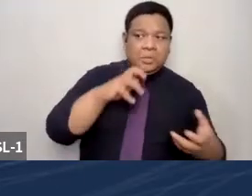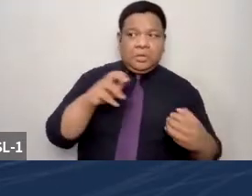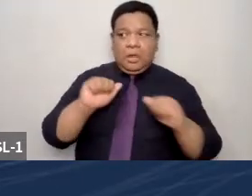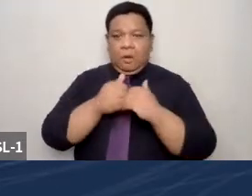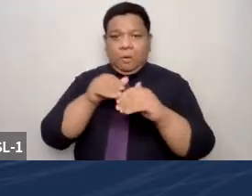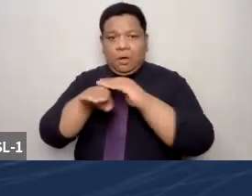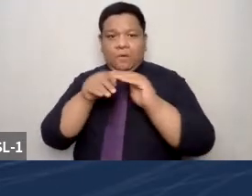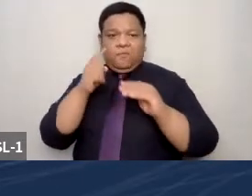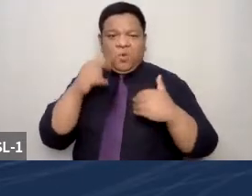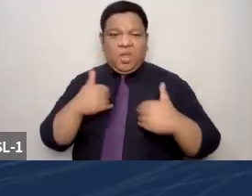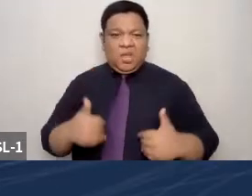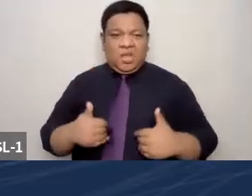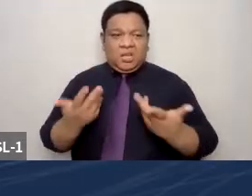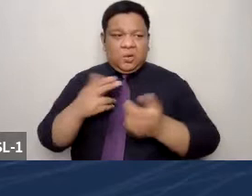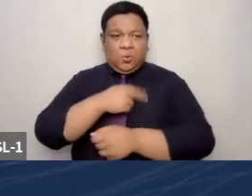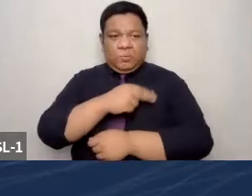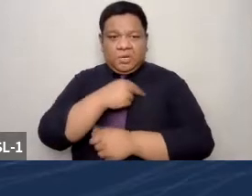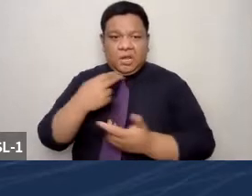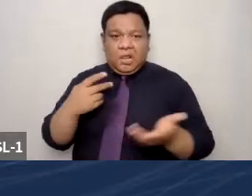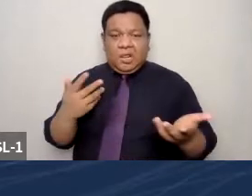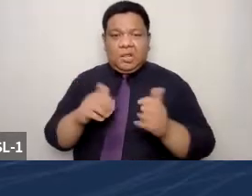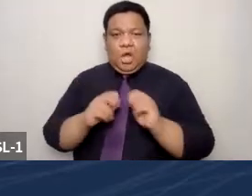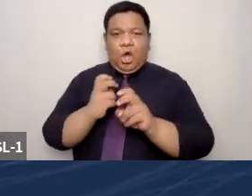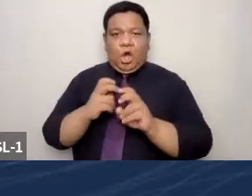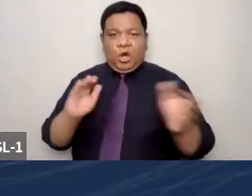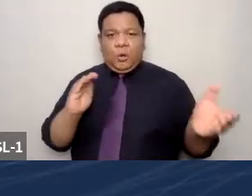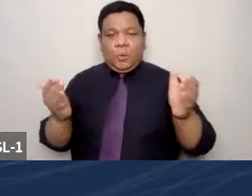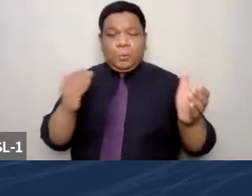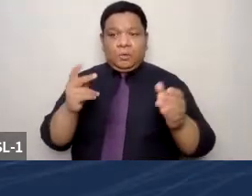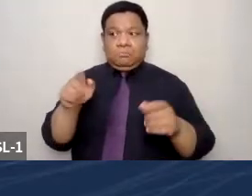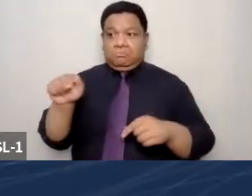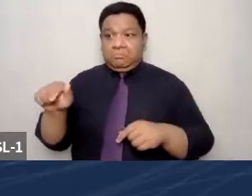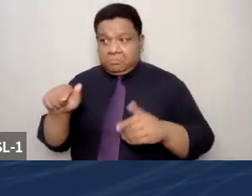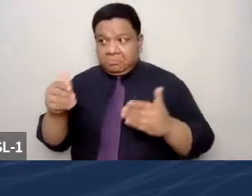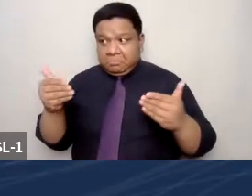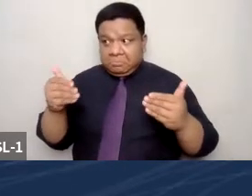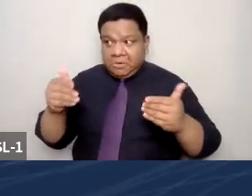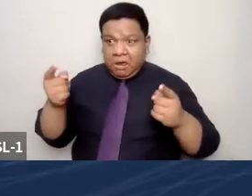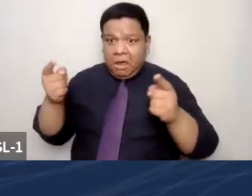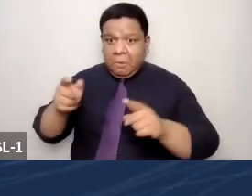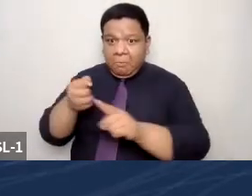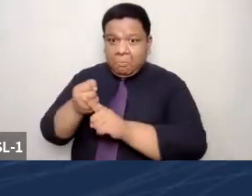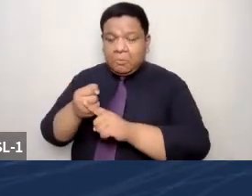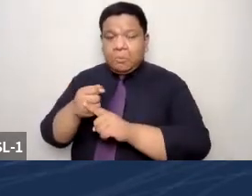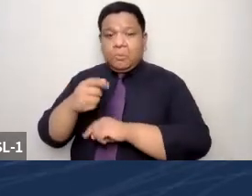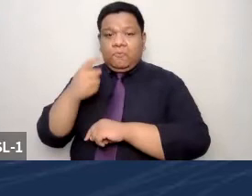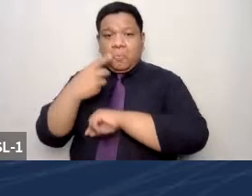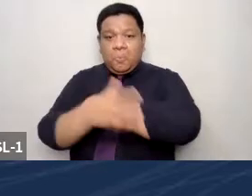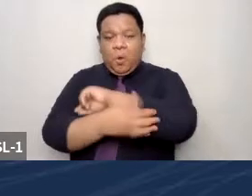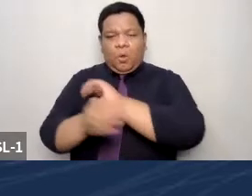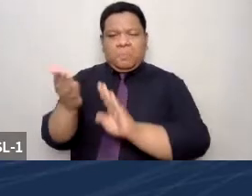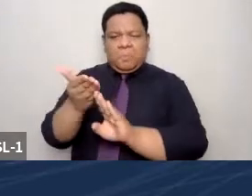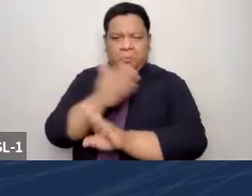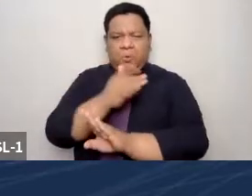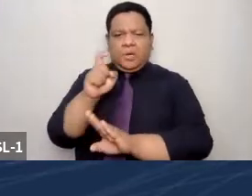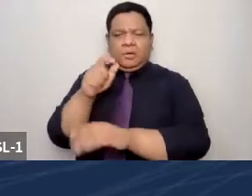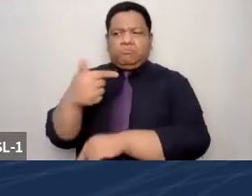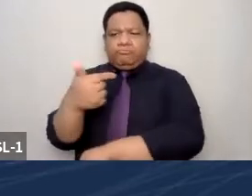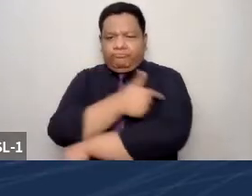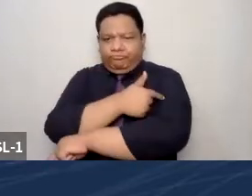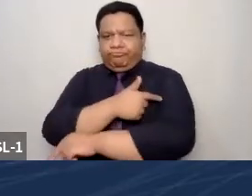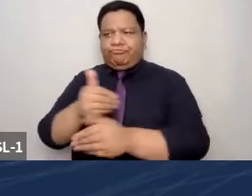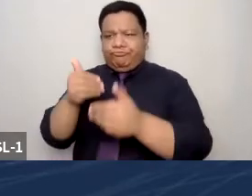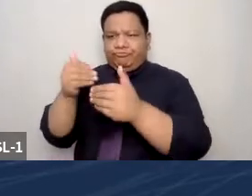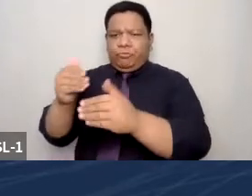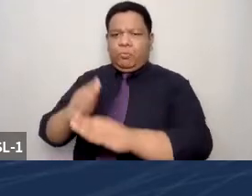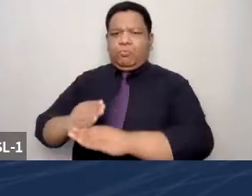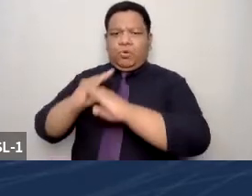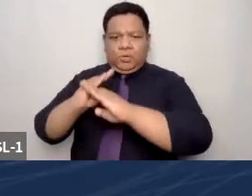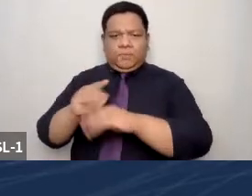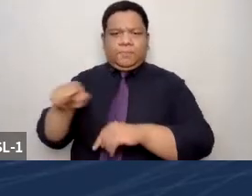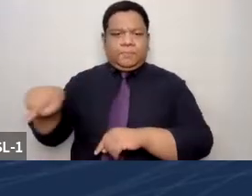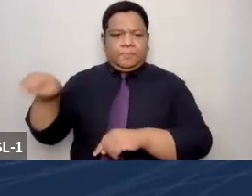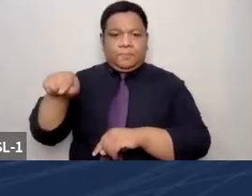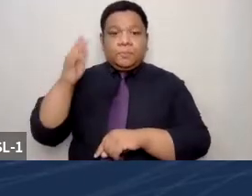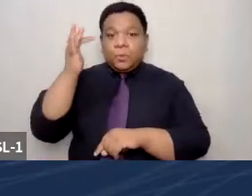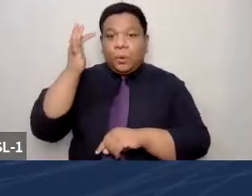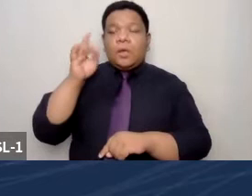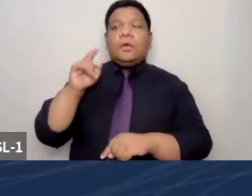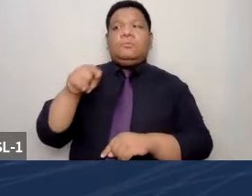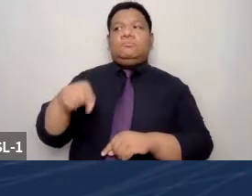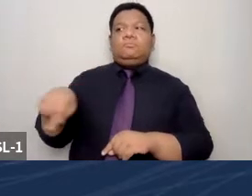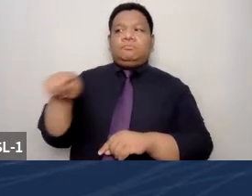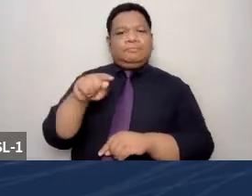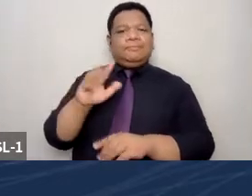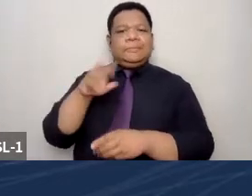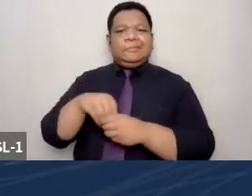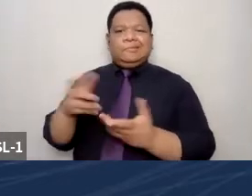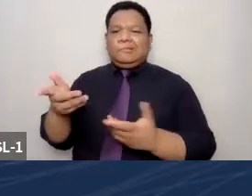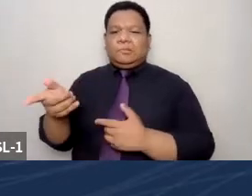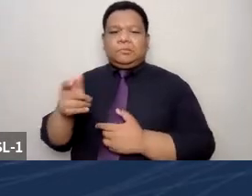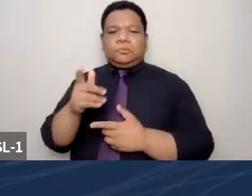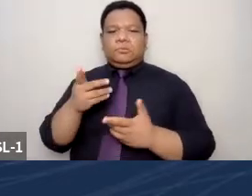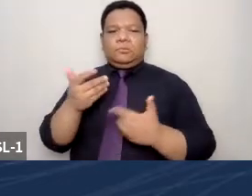So before something happens to our citizens who are part of the indigent population, we need to protect them because they are in the disadvantaged population.